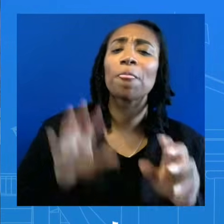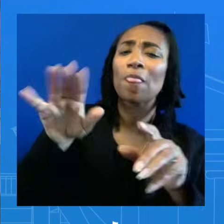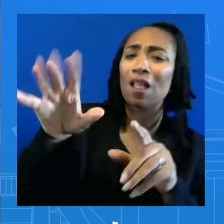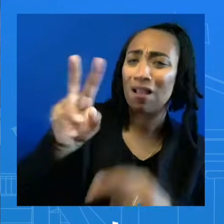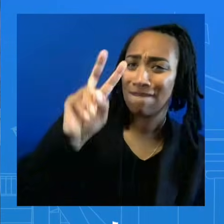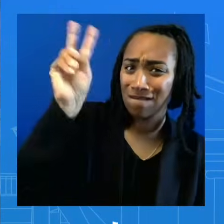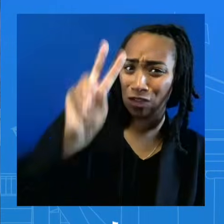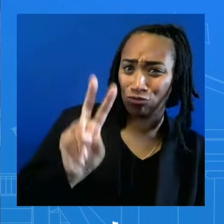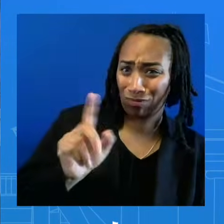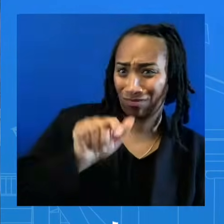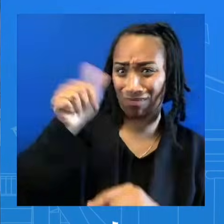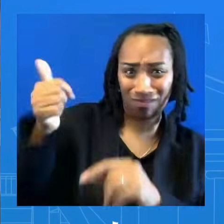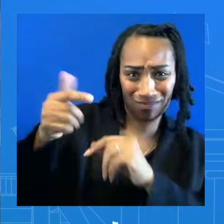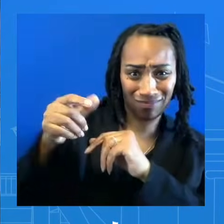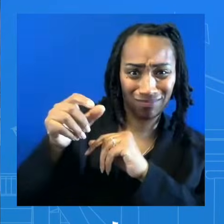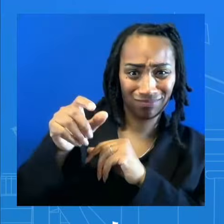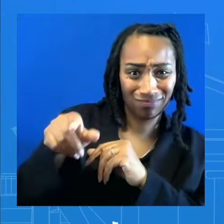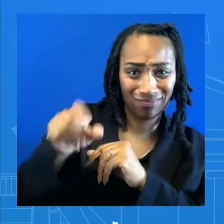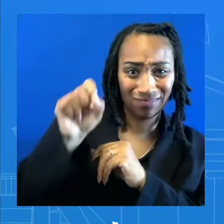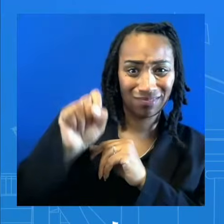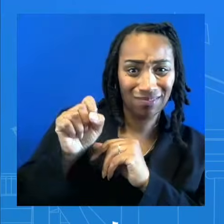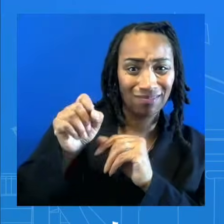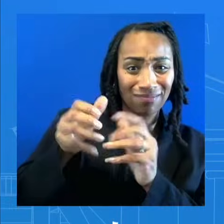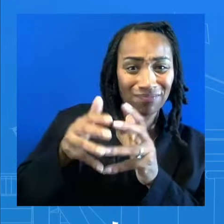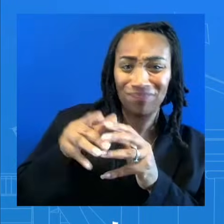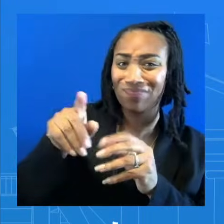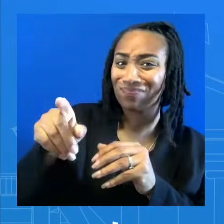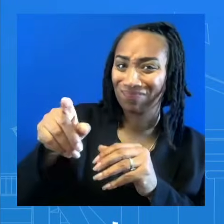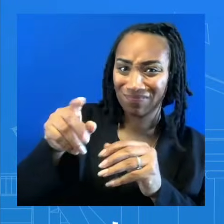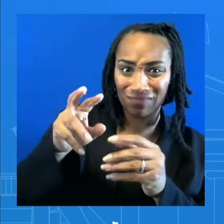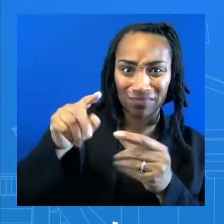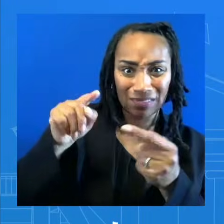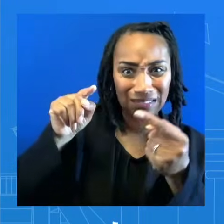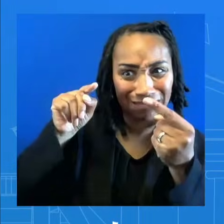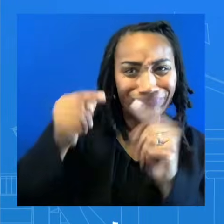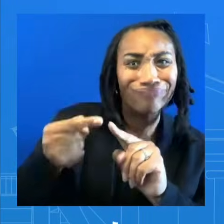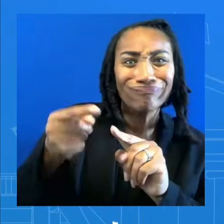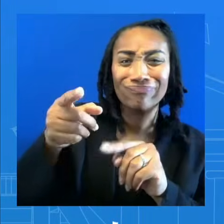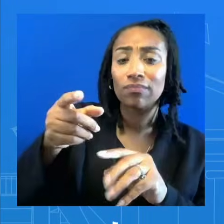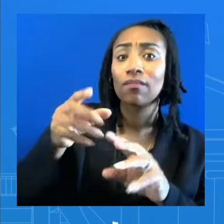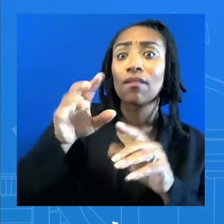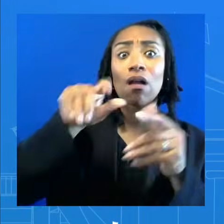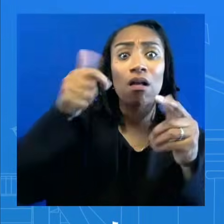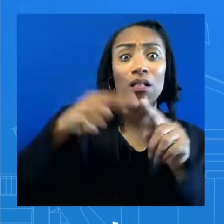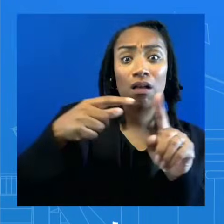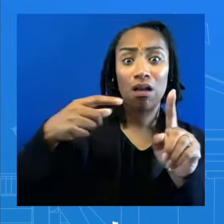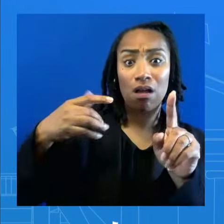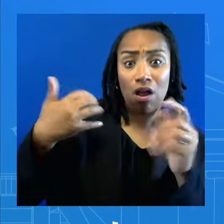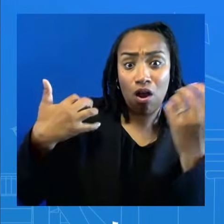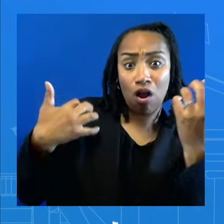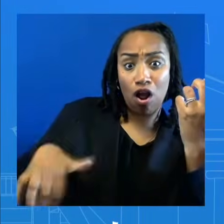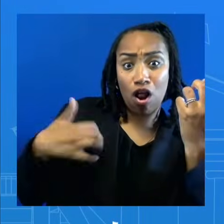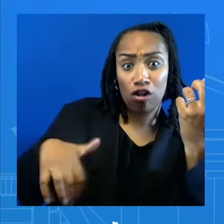Do you have any comments on that? Mr. Kirby: Let me get back to you on that one. Ms. Jean-Pierre: Go ahead. The Press: Yeah. John, thanks so much. On Syria again.